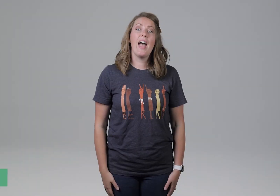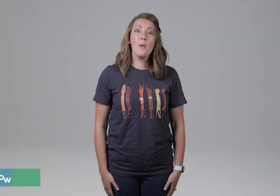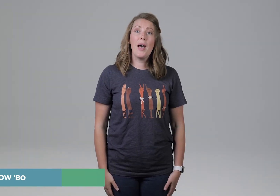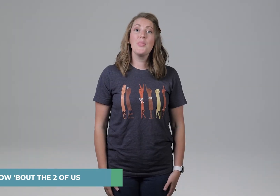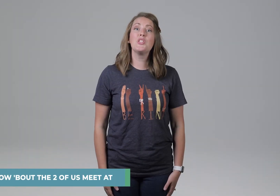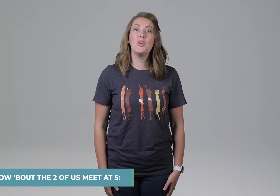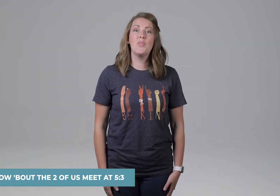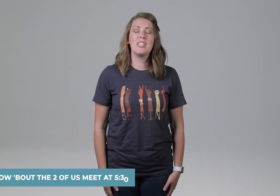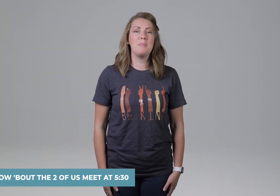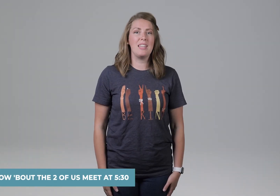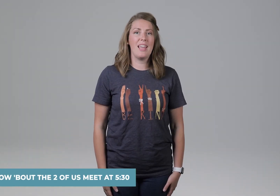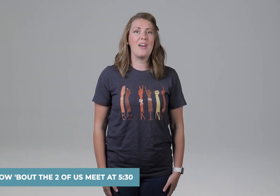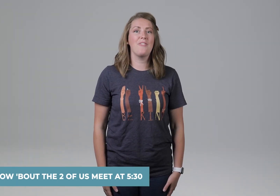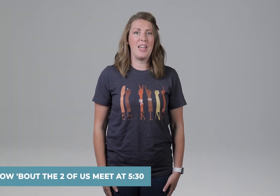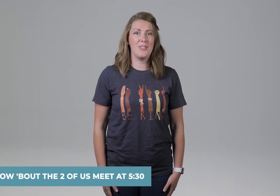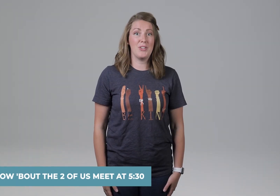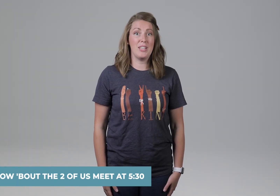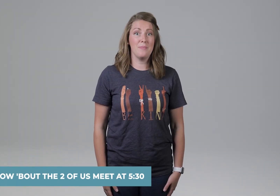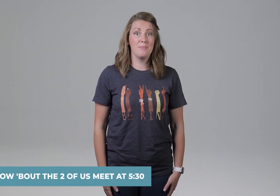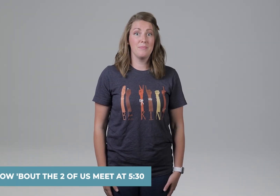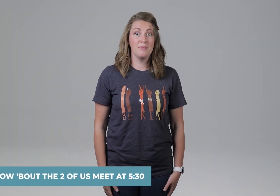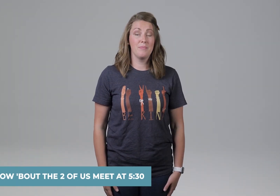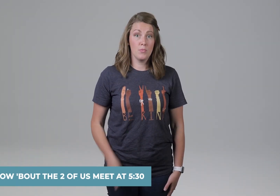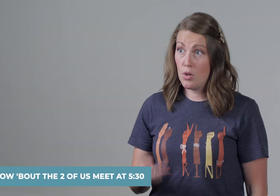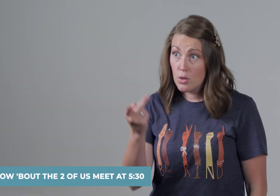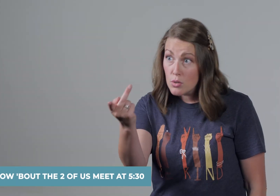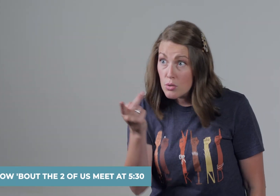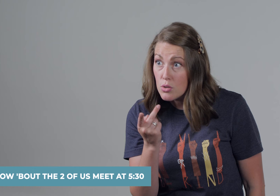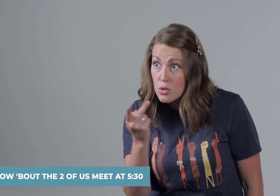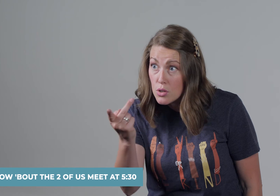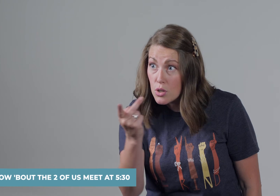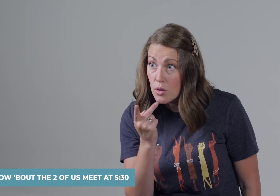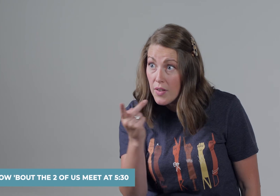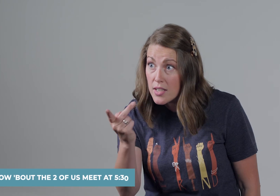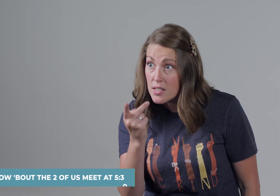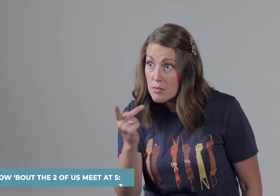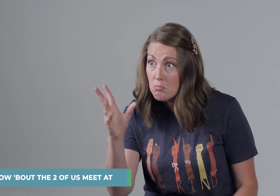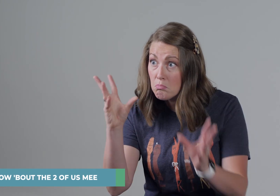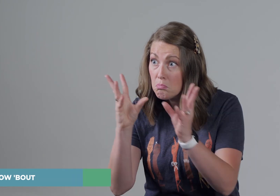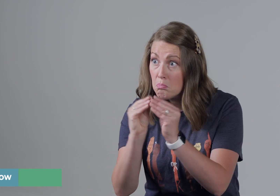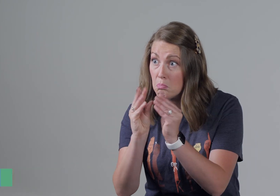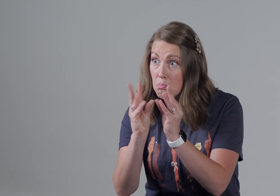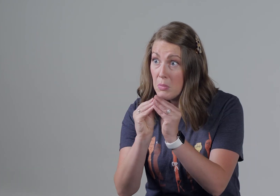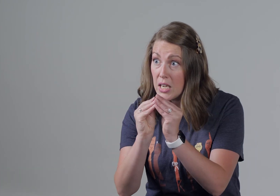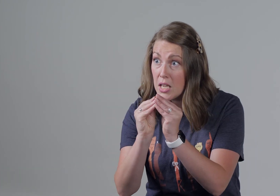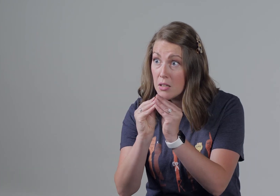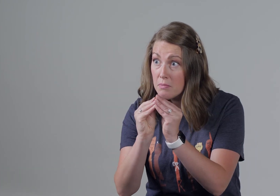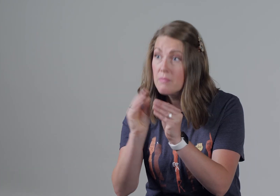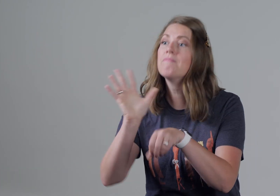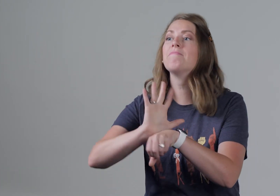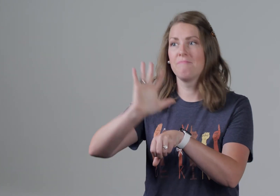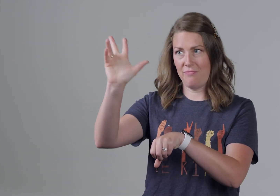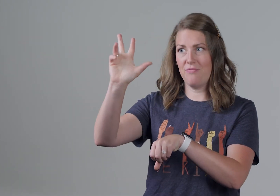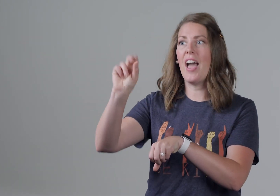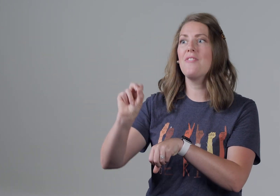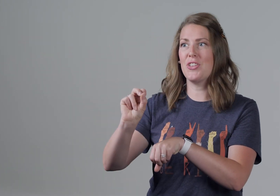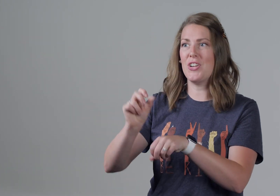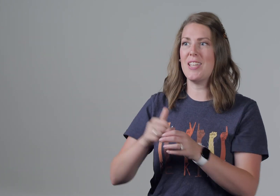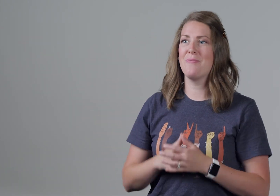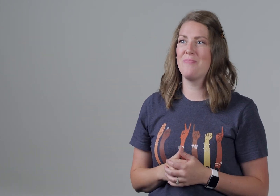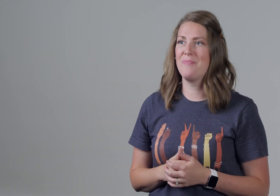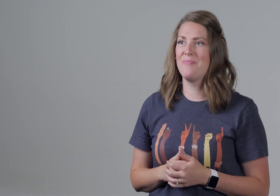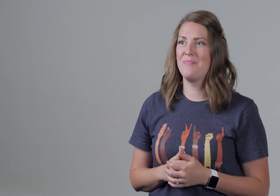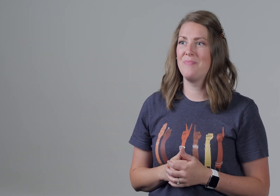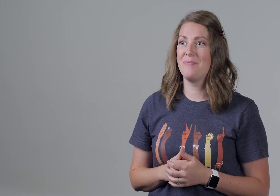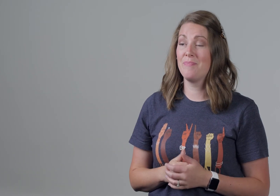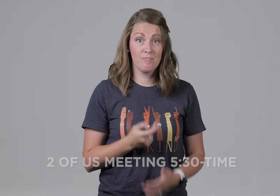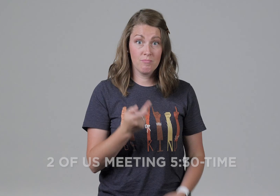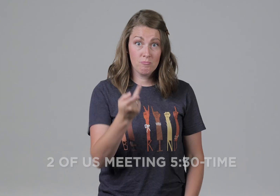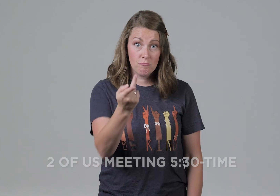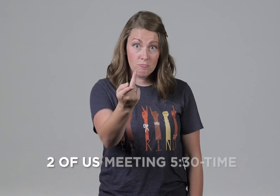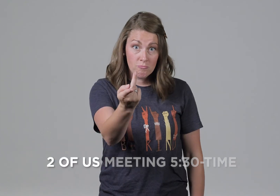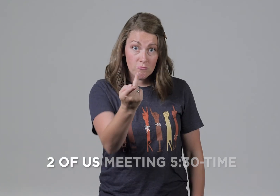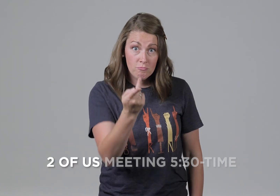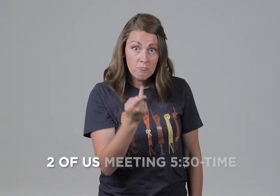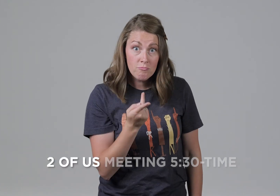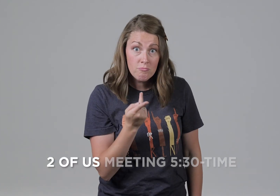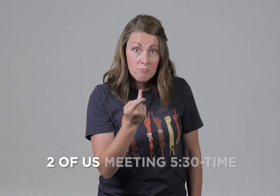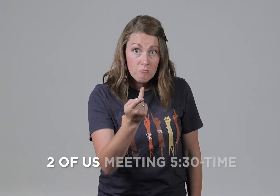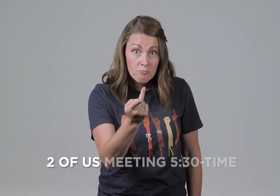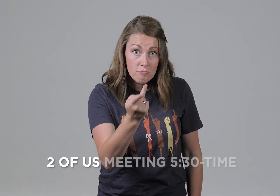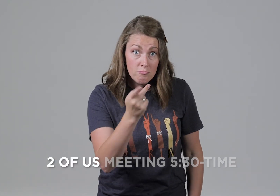How about the two of us meet at 5:30. 'Two of us meeting 5-30.'